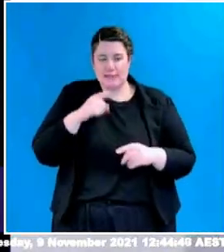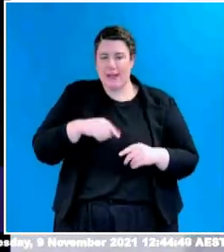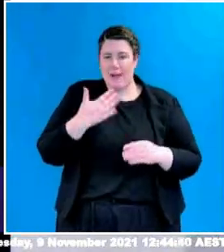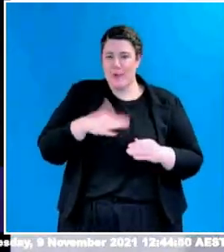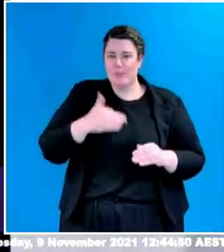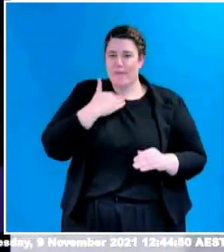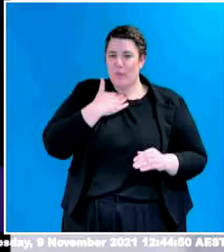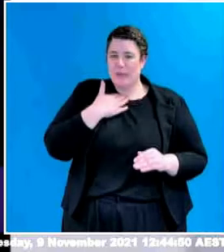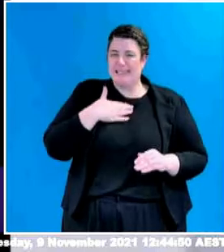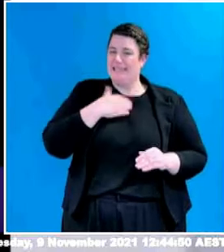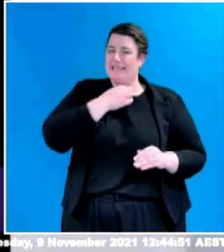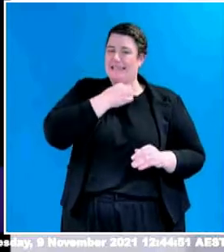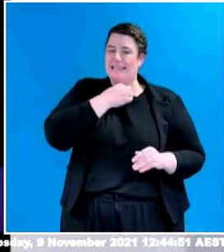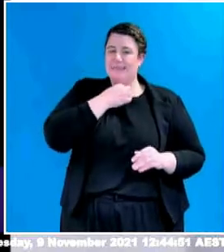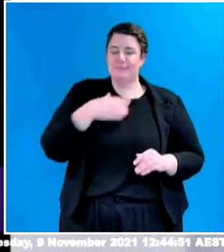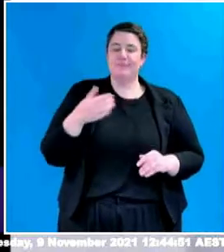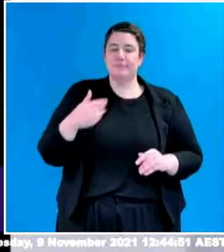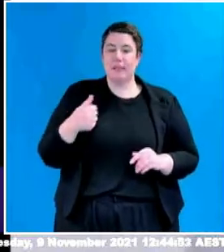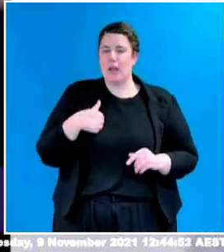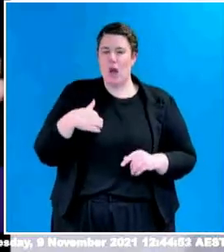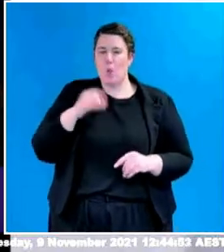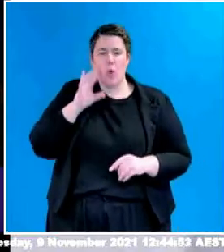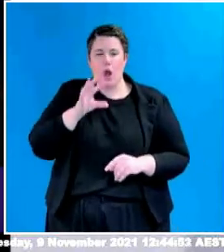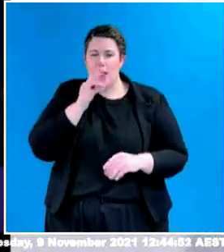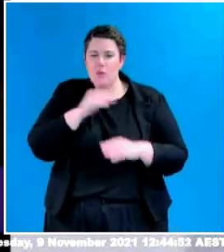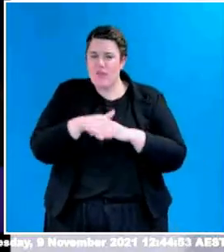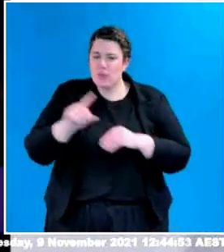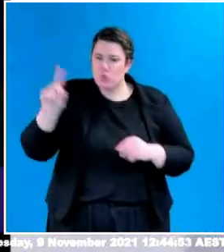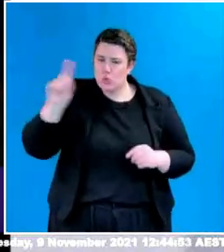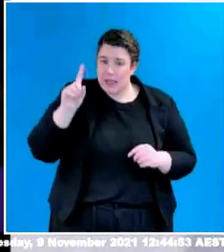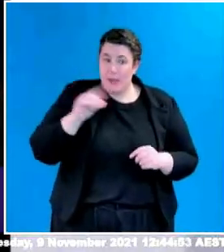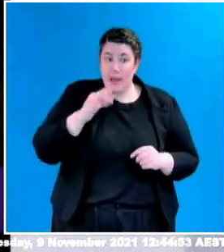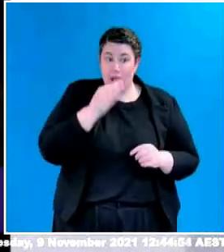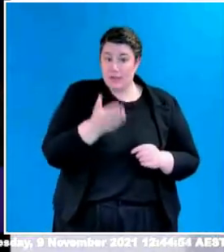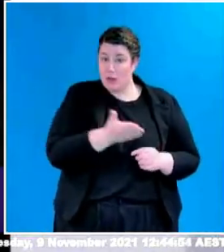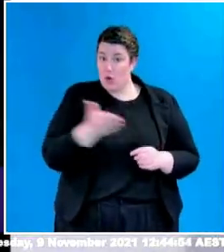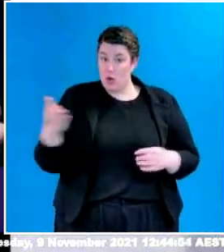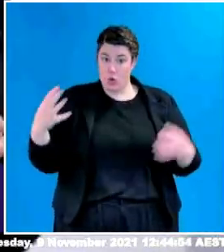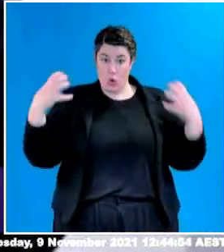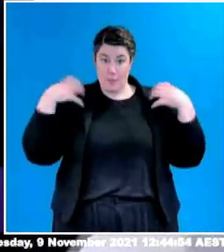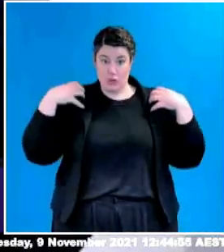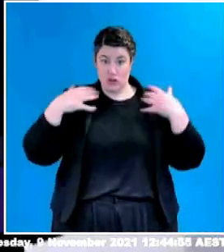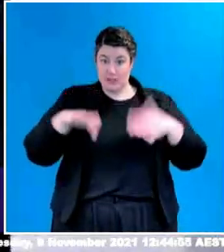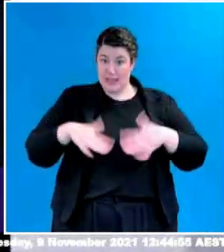I don't need to ask you about that today, but I might ask the Commissioners if they have any questions.